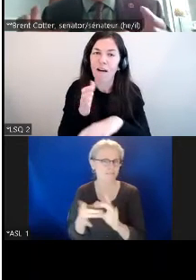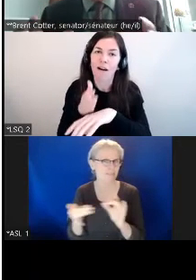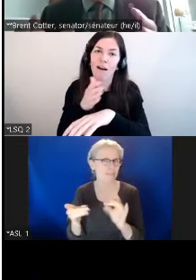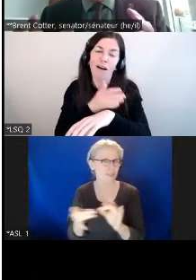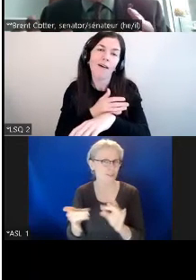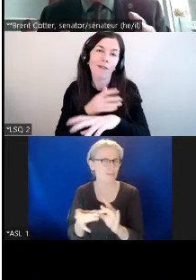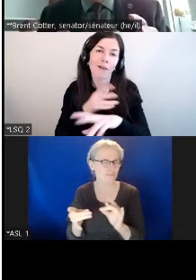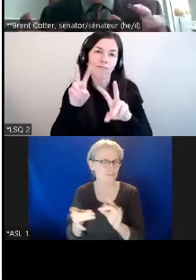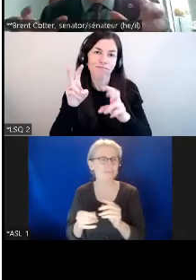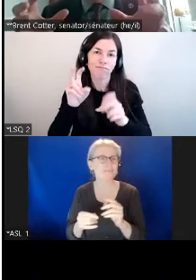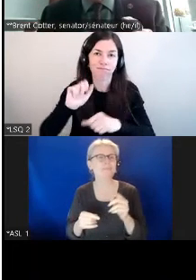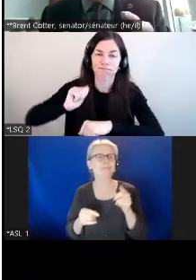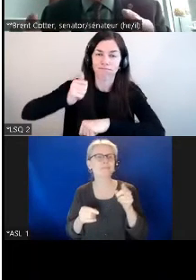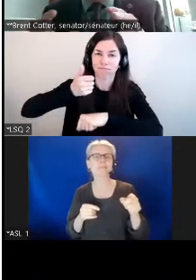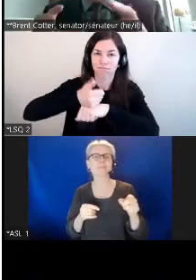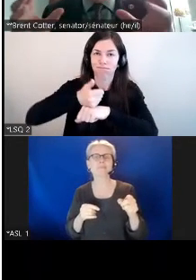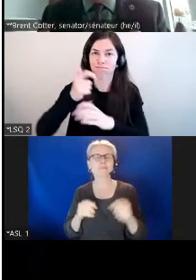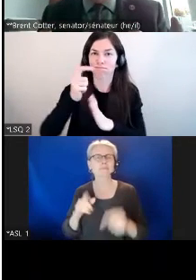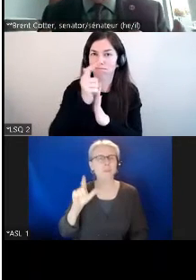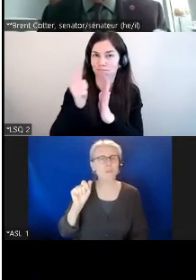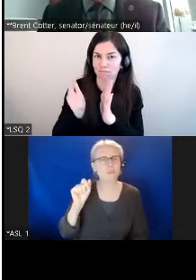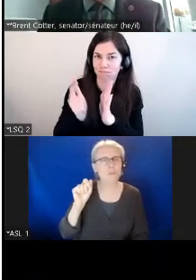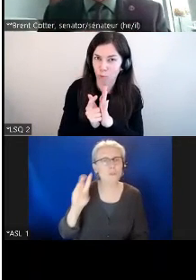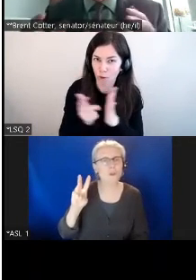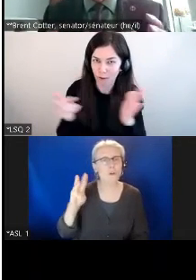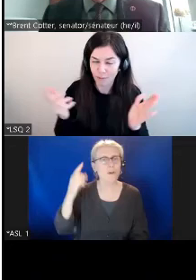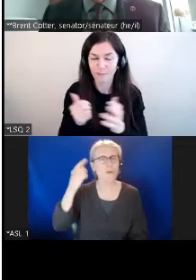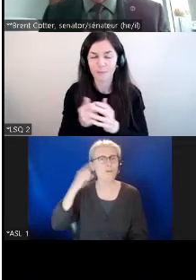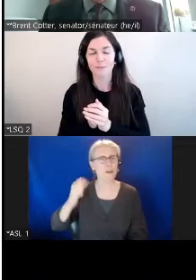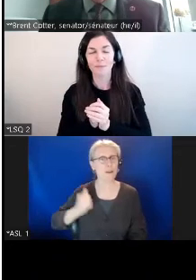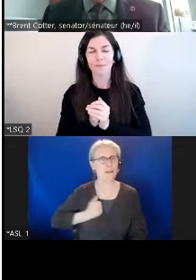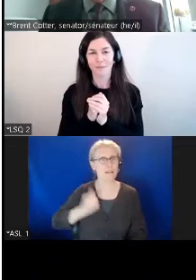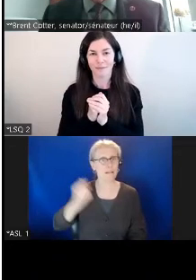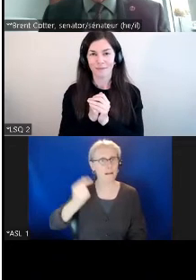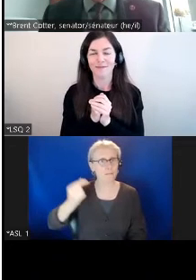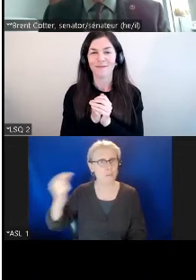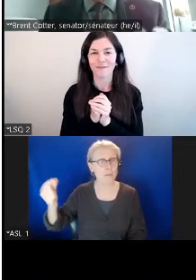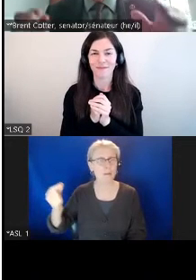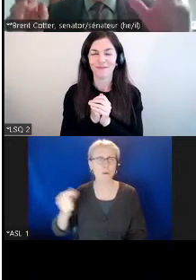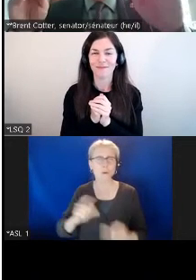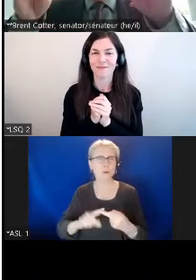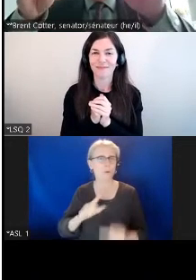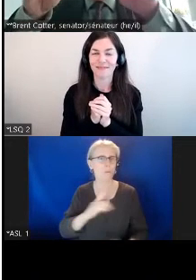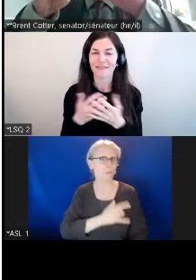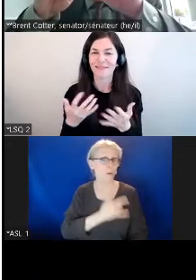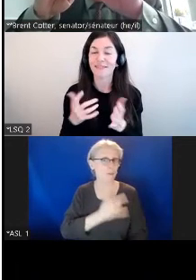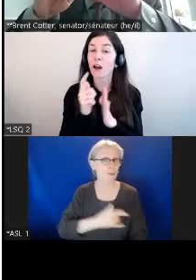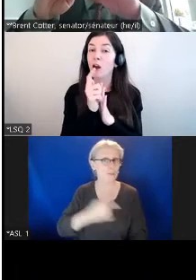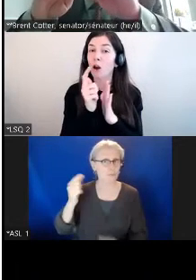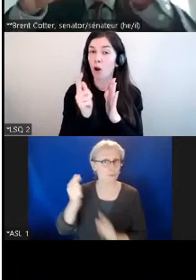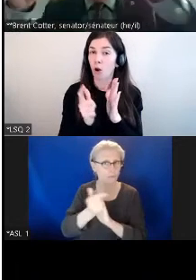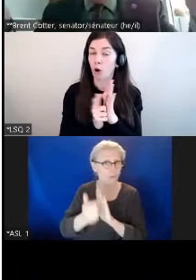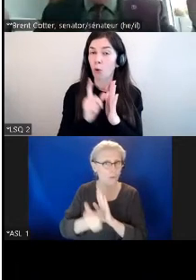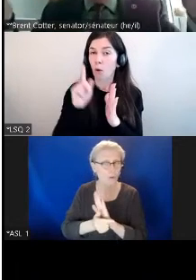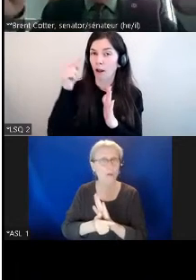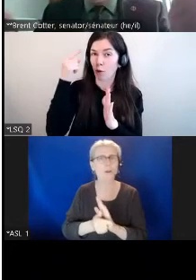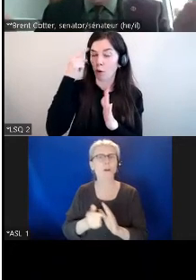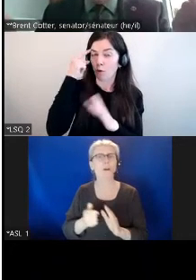THE STORY AROUND LAWS OF THE GOVERNMENT OF CANADA OR OF THE PROVINCES IS THAT THERE IS THE LAW OR